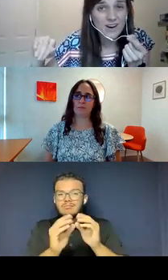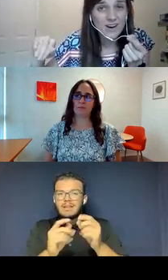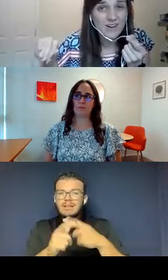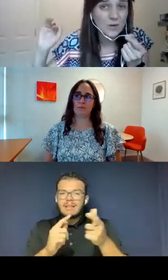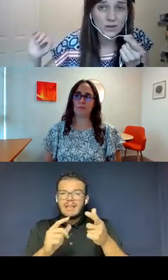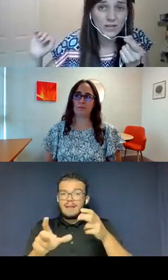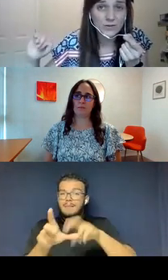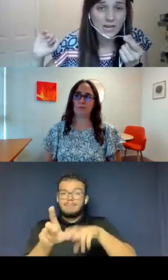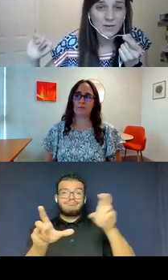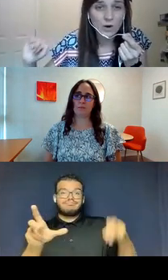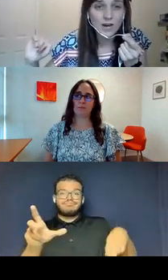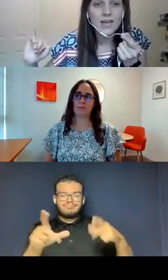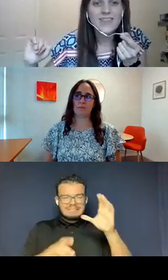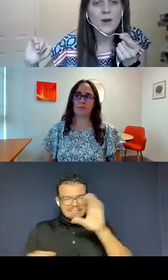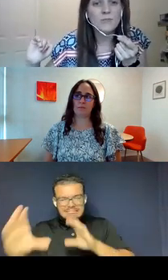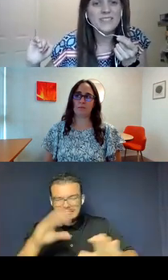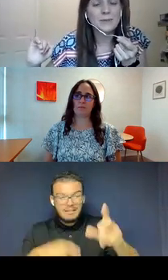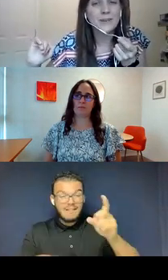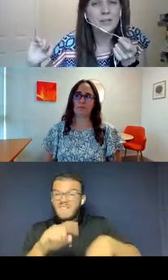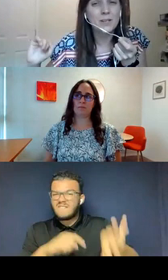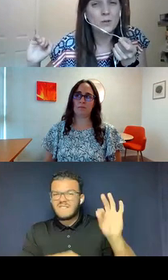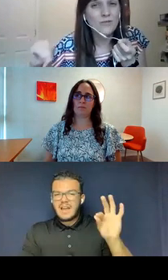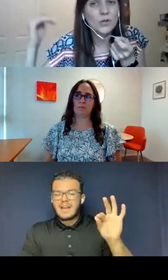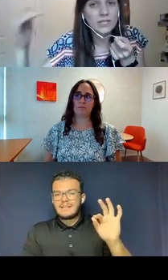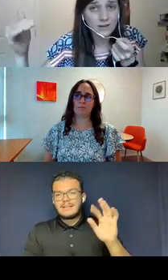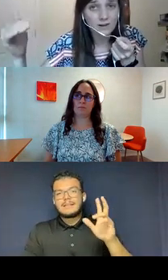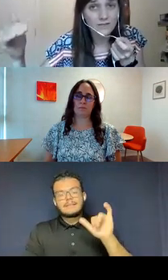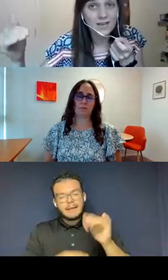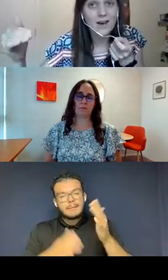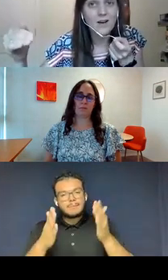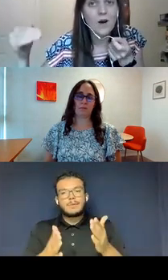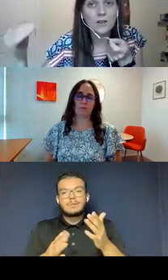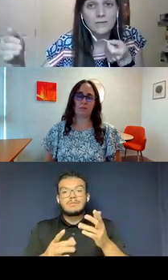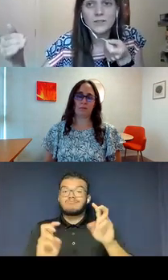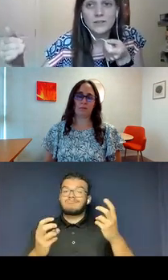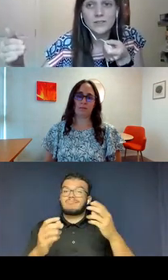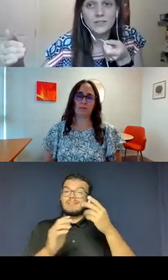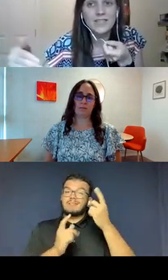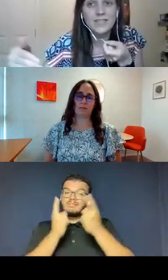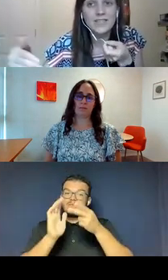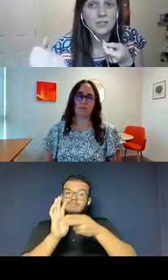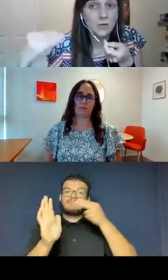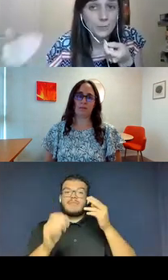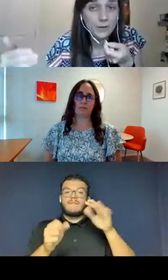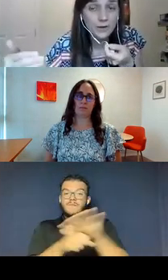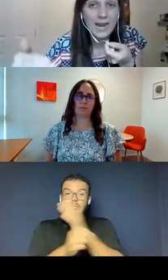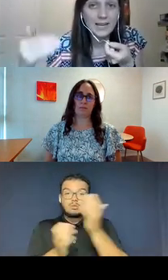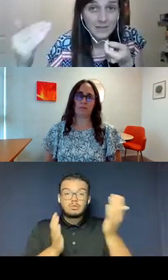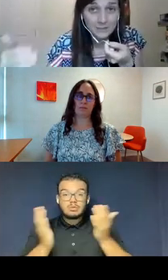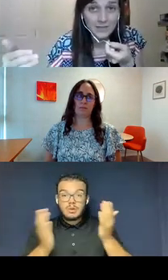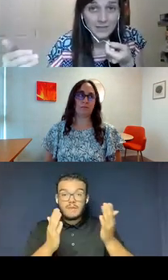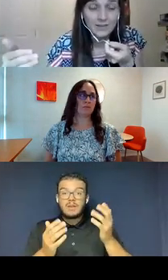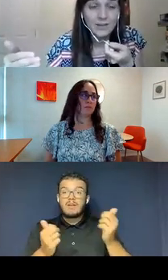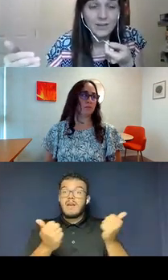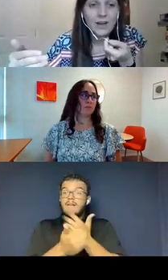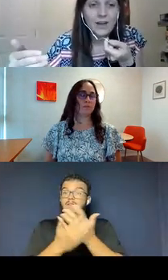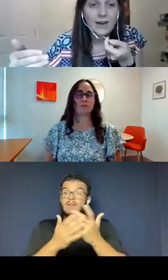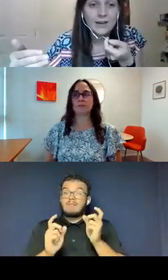and you couldn't locate them anymore, that would be somebody who is fully served. They got all of the services that they showed up and accepted.